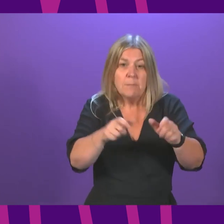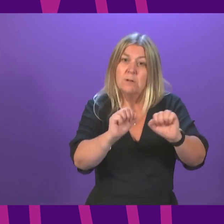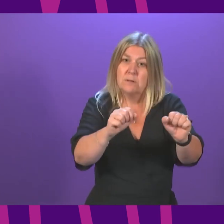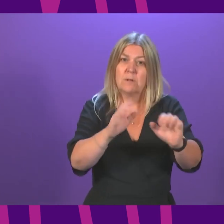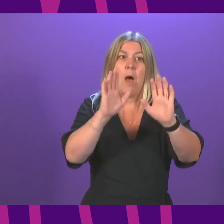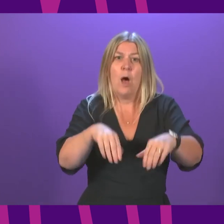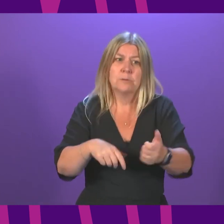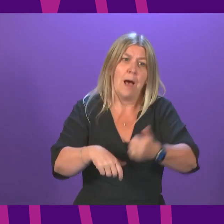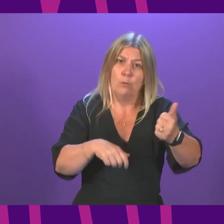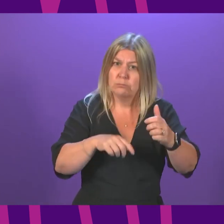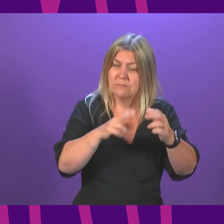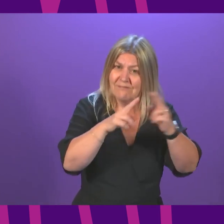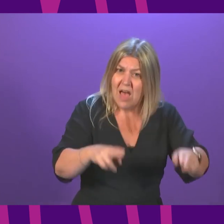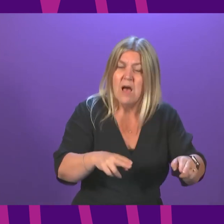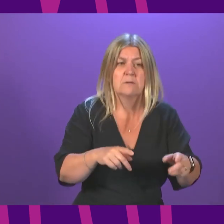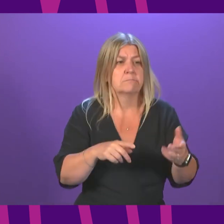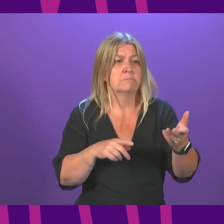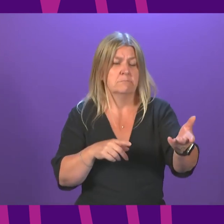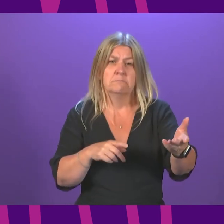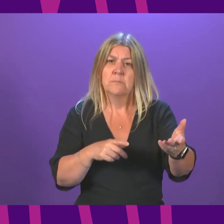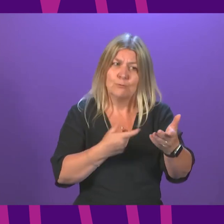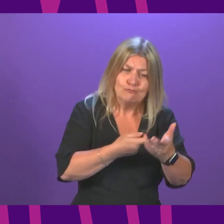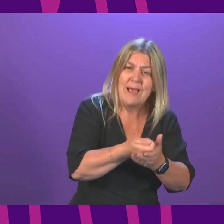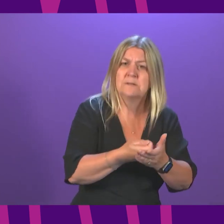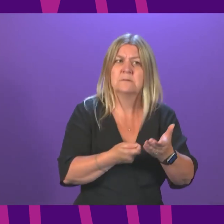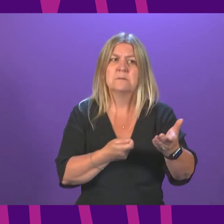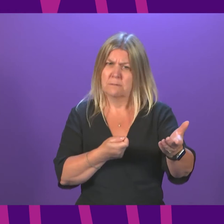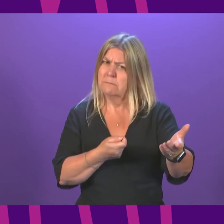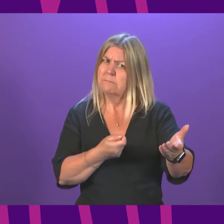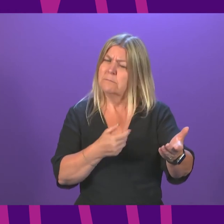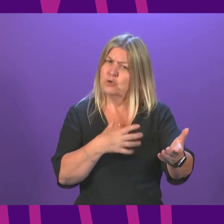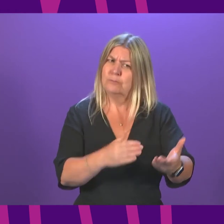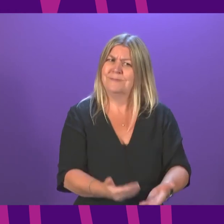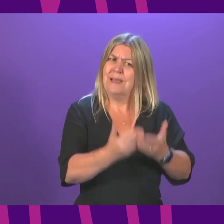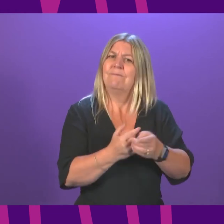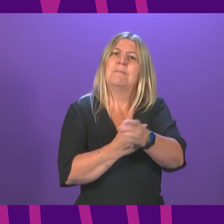The Liberal Democrats sought to allow the public to participate more fully in local